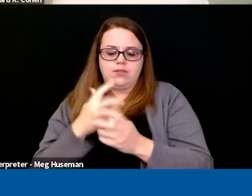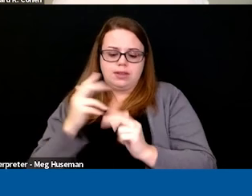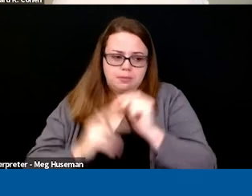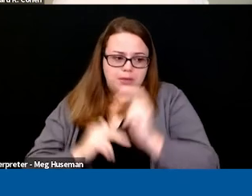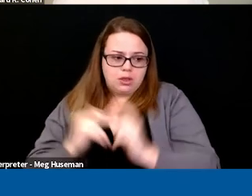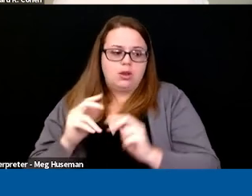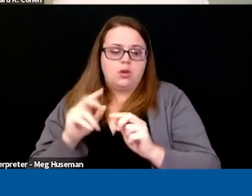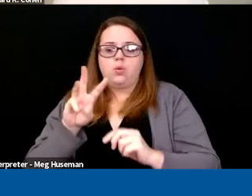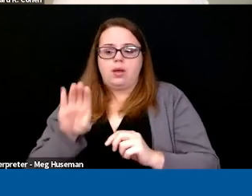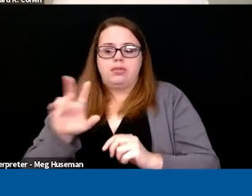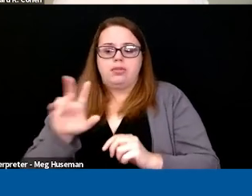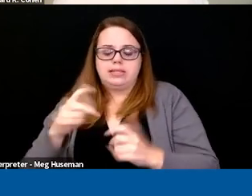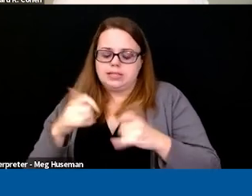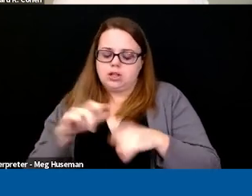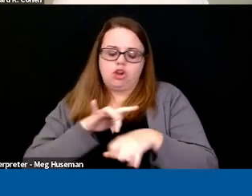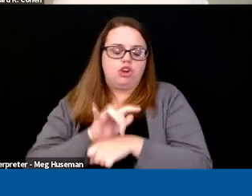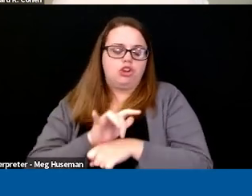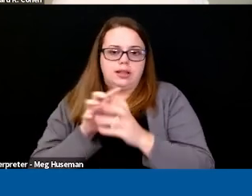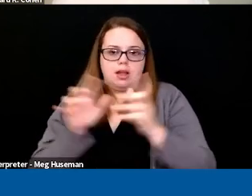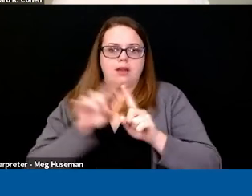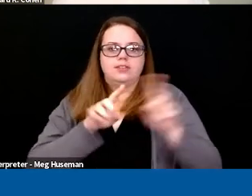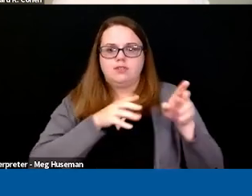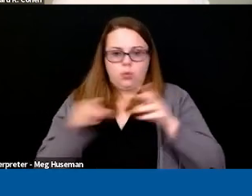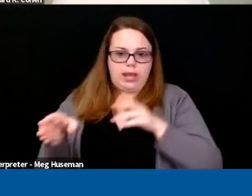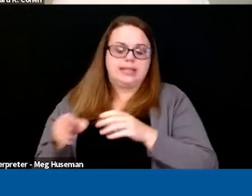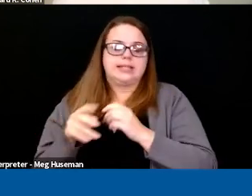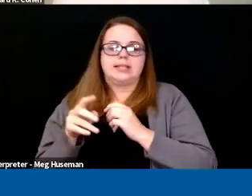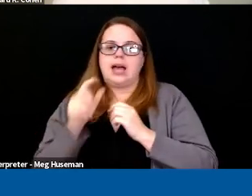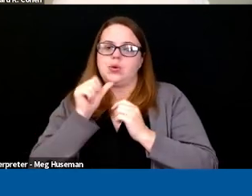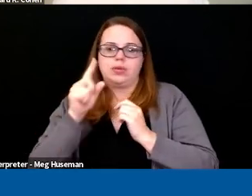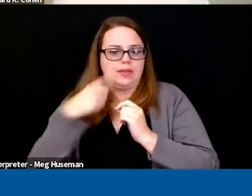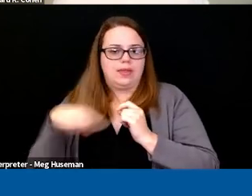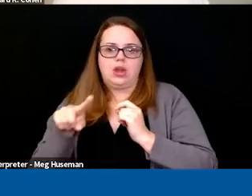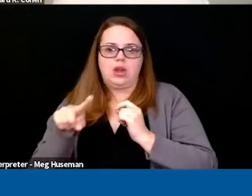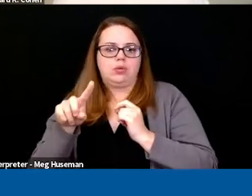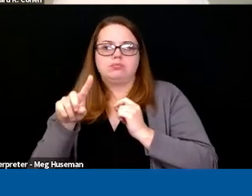Web3 is still very early in a lot of different ways that I don't think they're really thinking of accessibility.